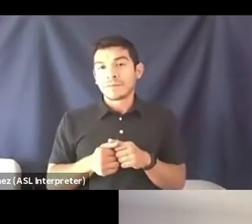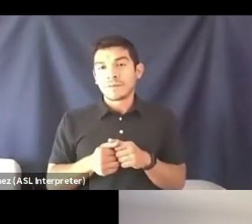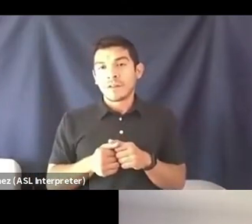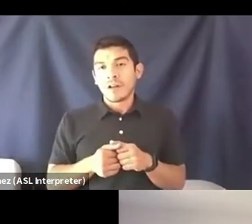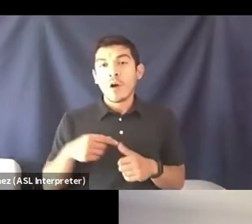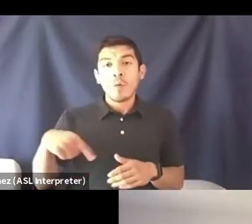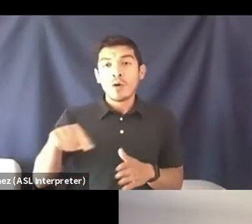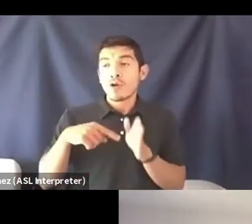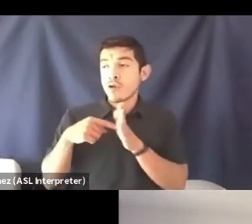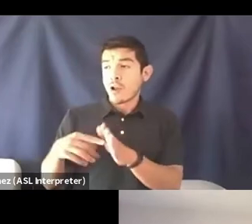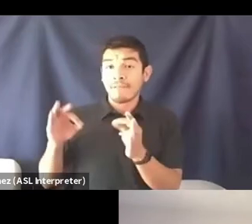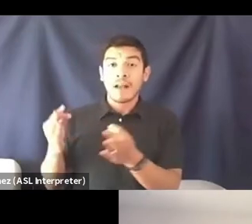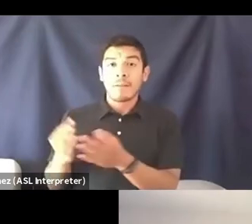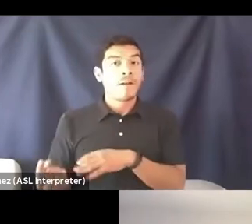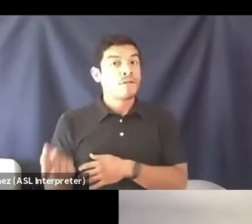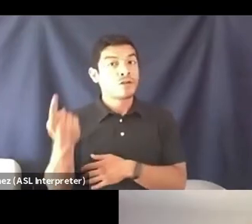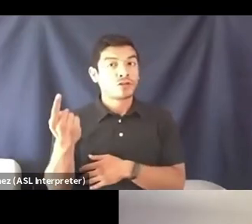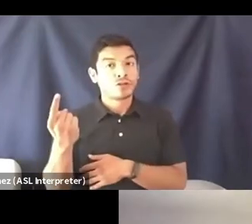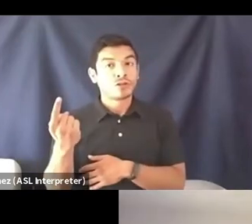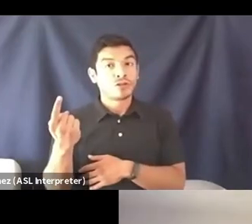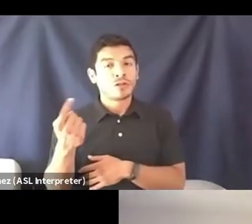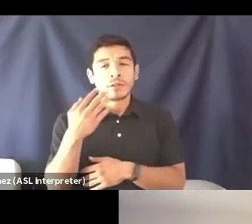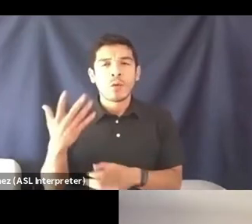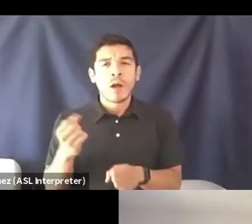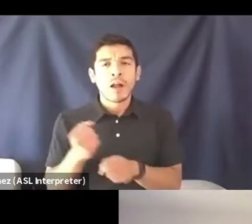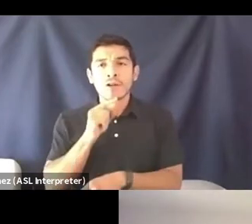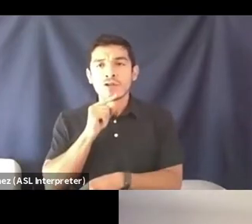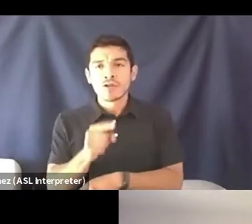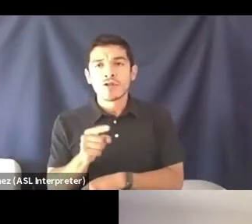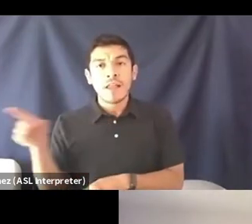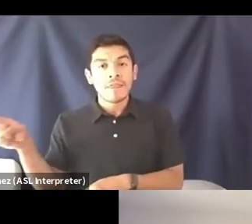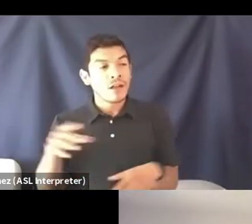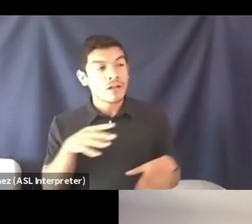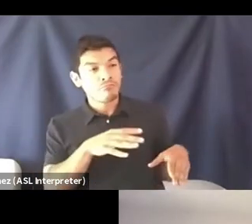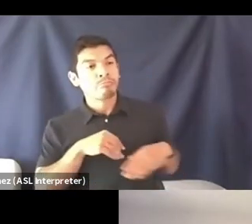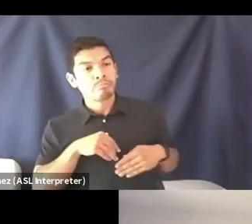we show it to the family first. Because we wanted to make sure they were okay with what we captured.